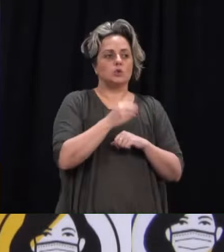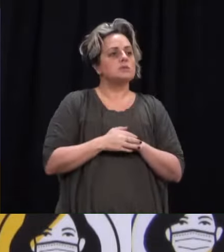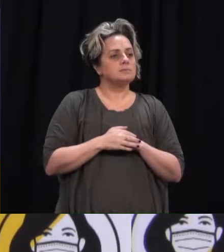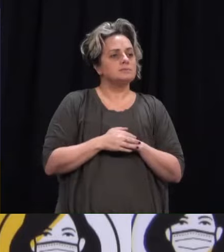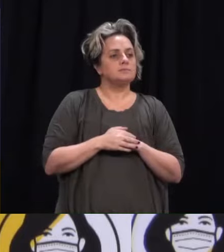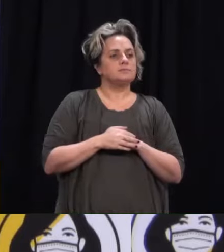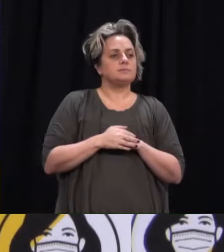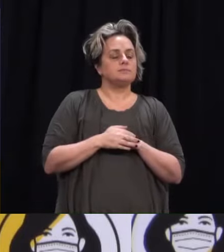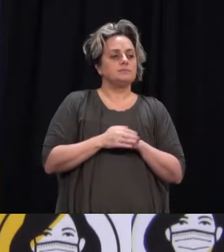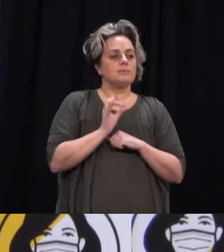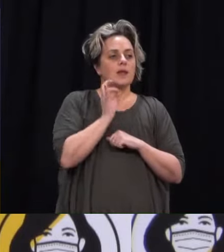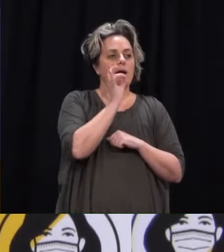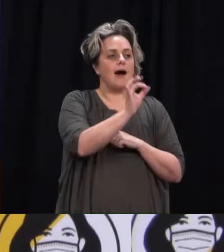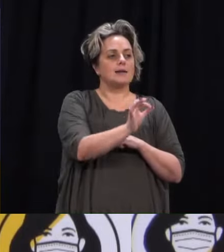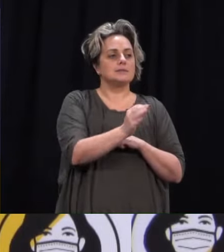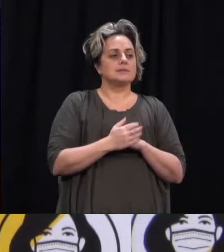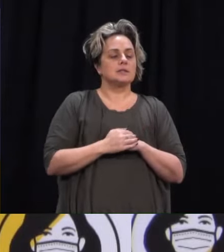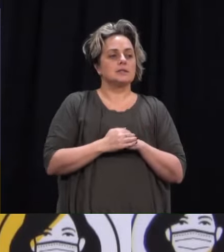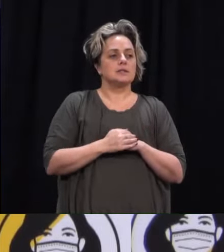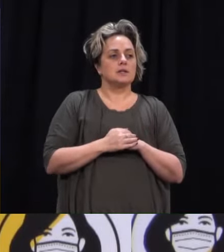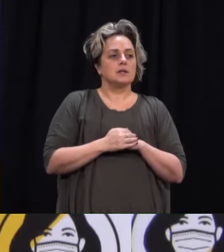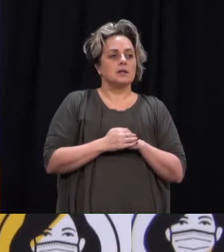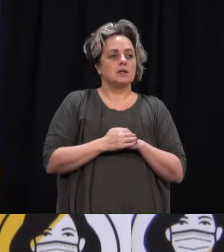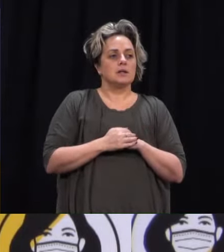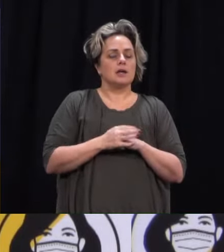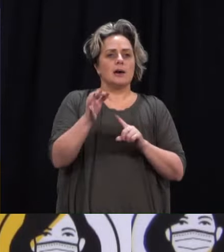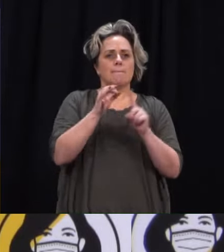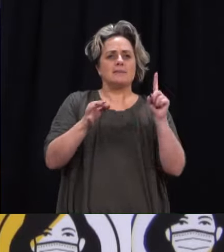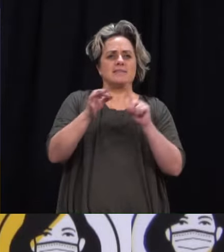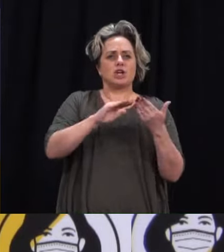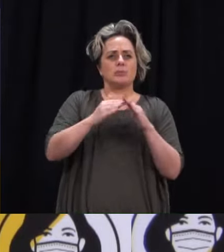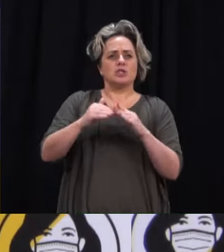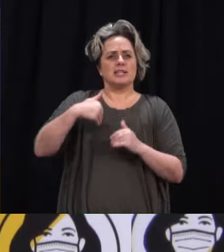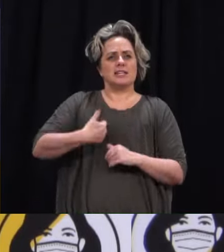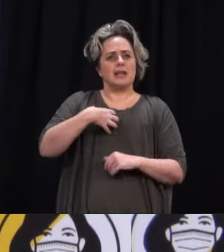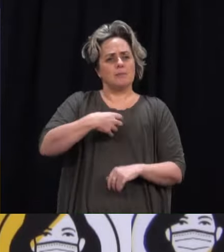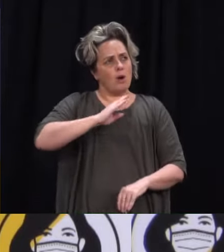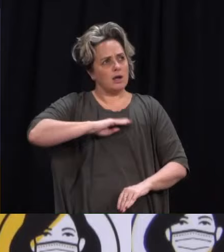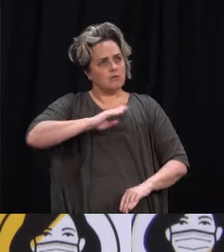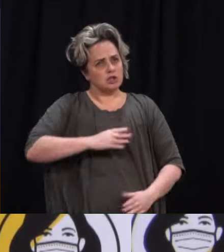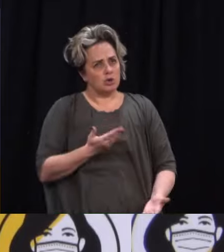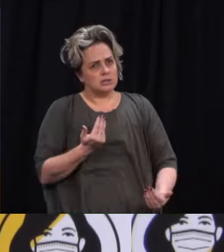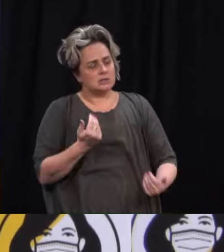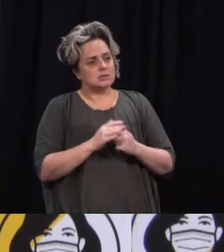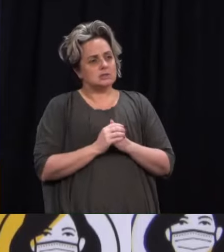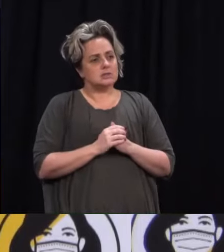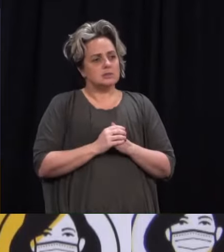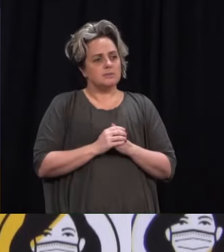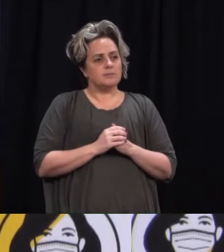managed isolation facility that can be used as well. Just down here.